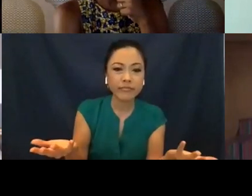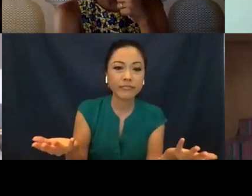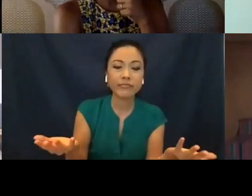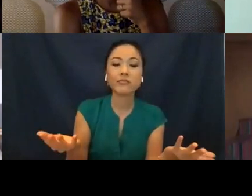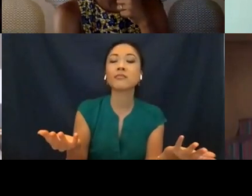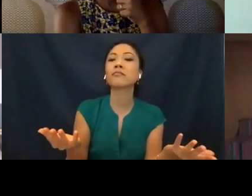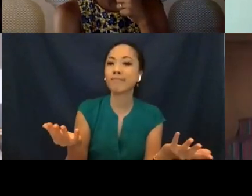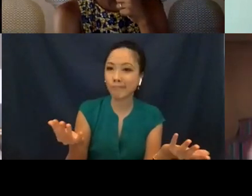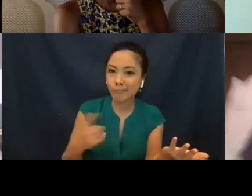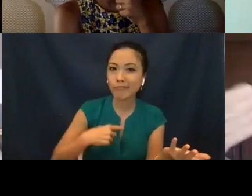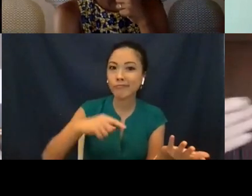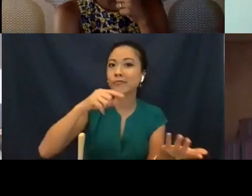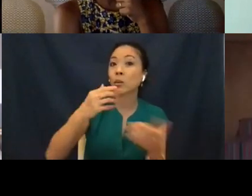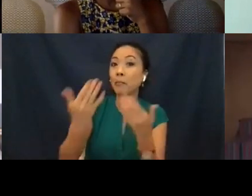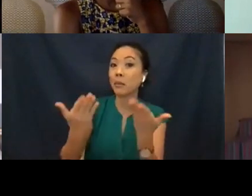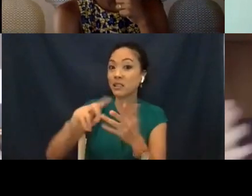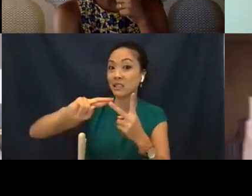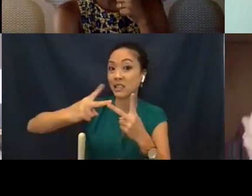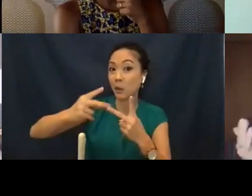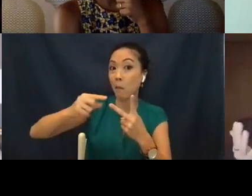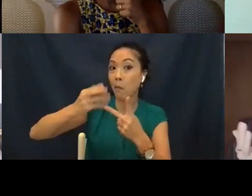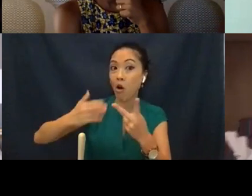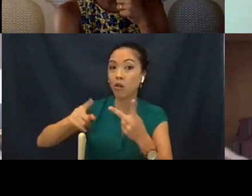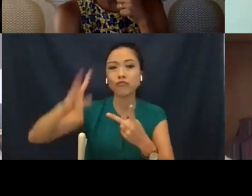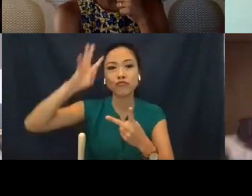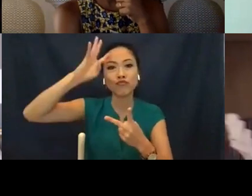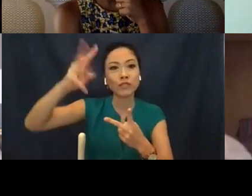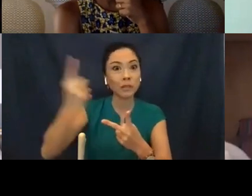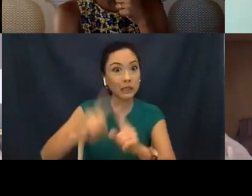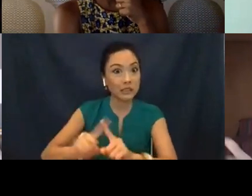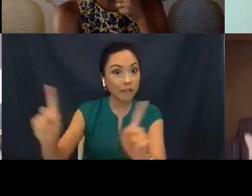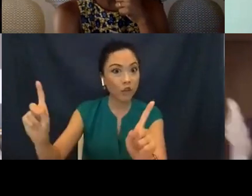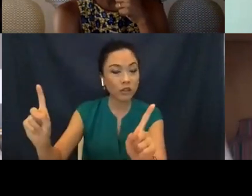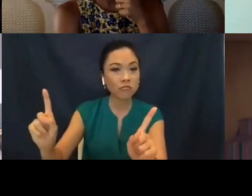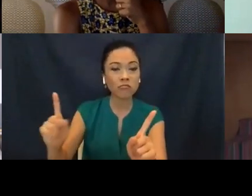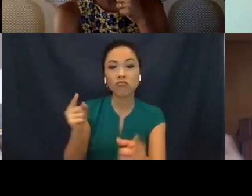present for my community right now is through a screen, I will book them that way and I